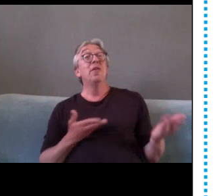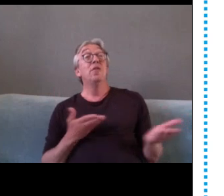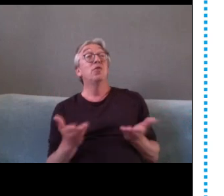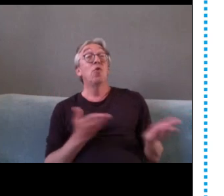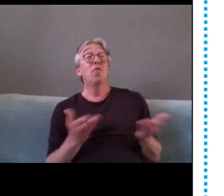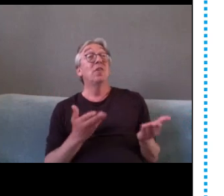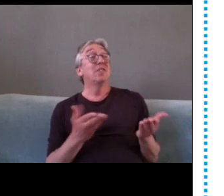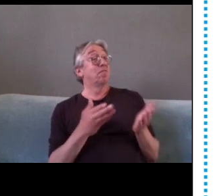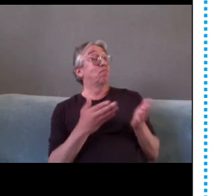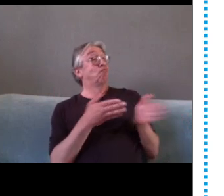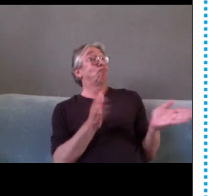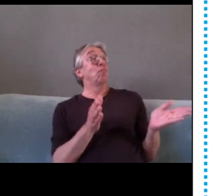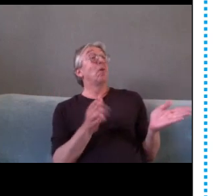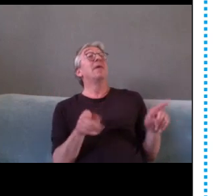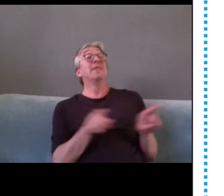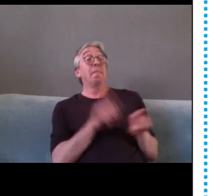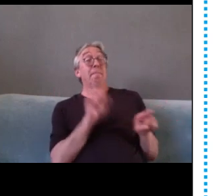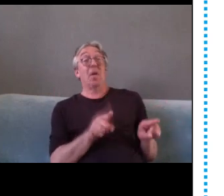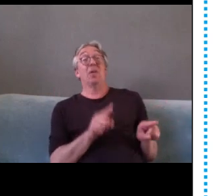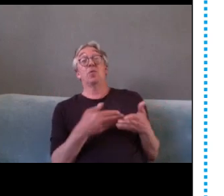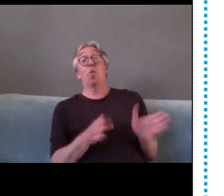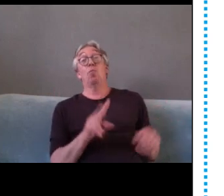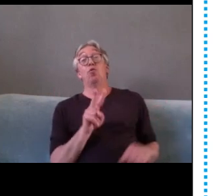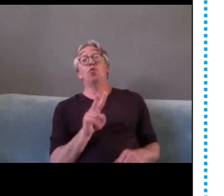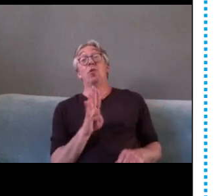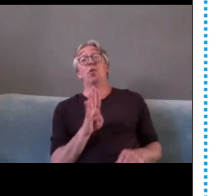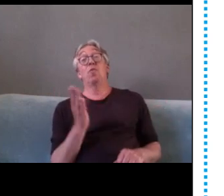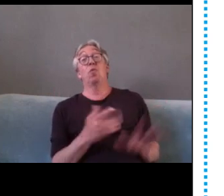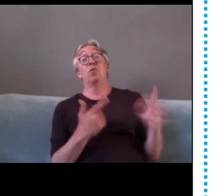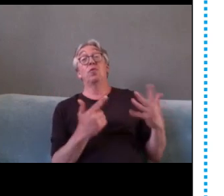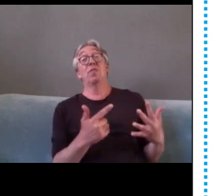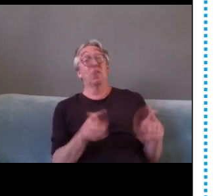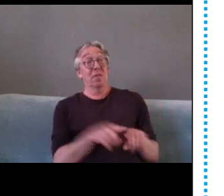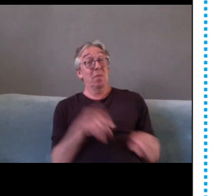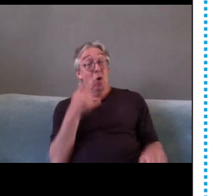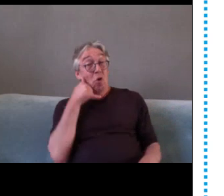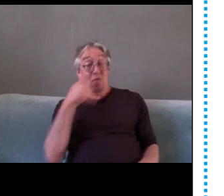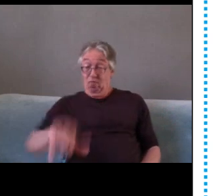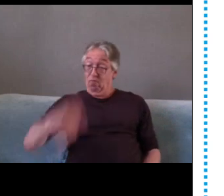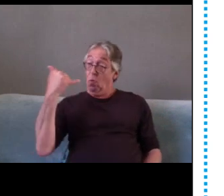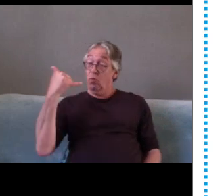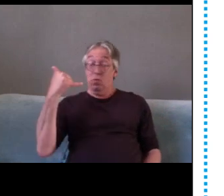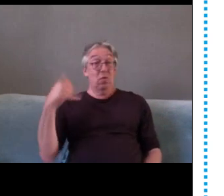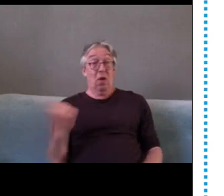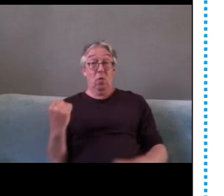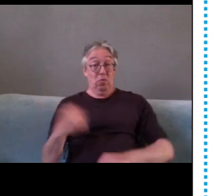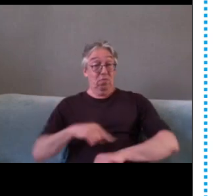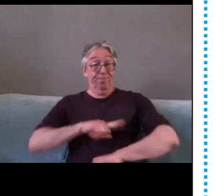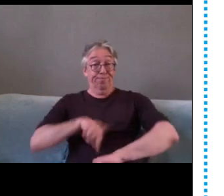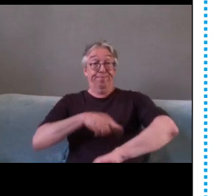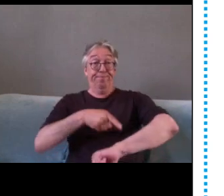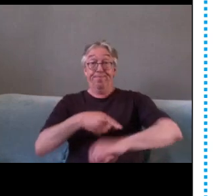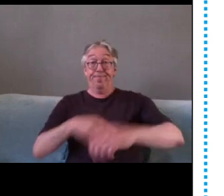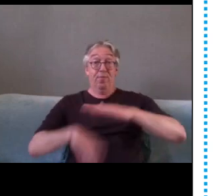but they need to be available 24/7 as telephony services are available to nondisabled people 24/7.